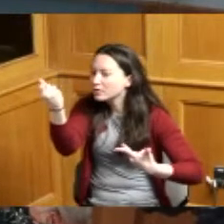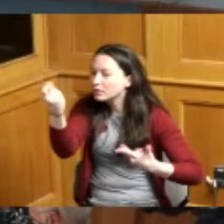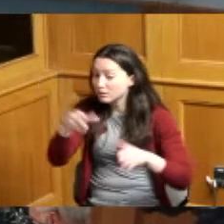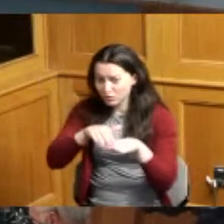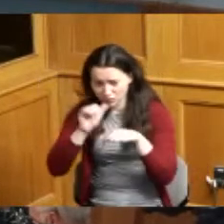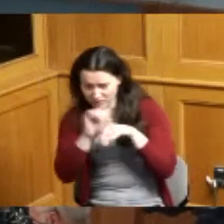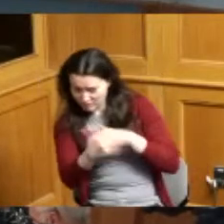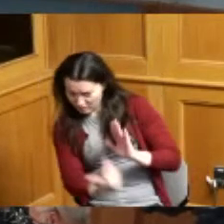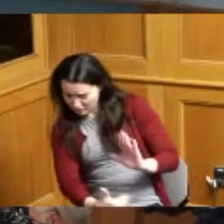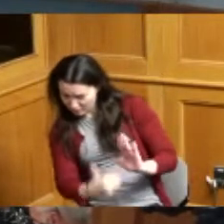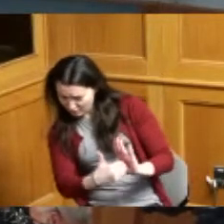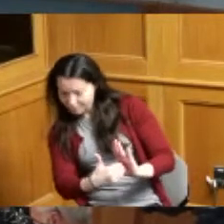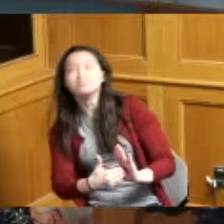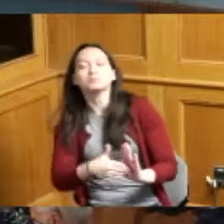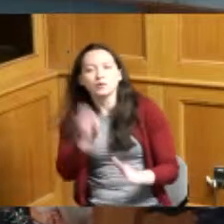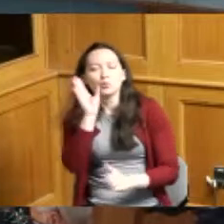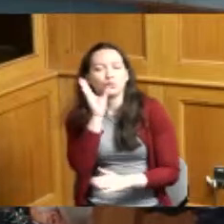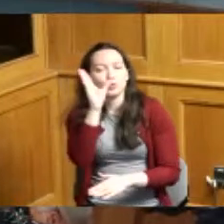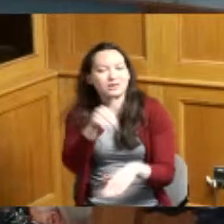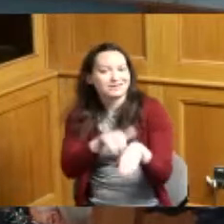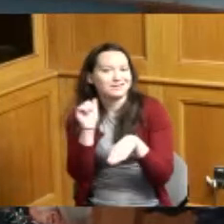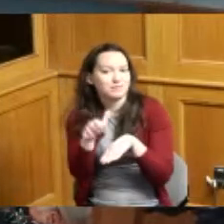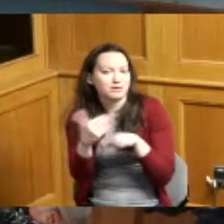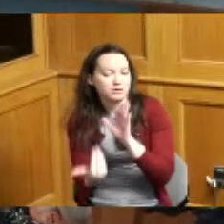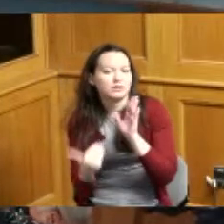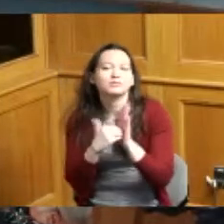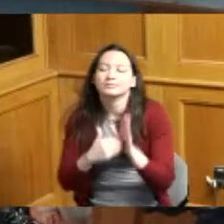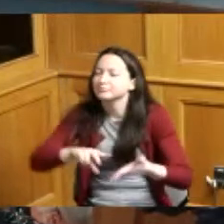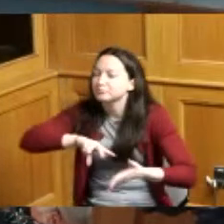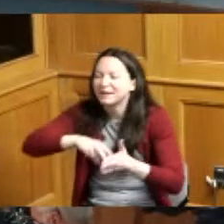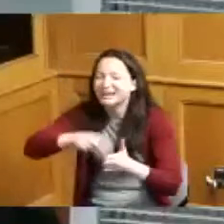correct it'll be resubmitted okay so this is basically a letter from my